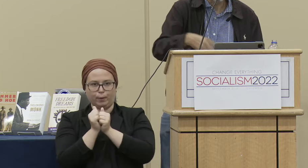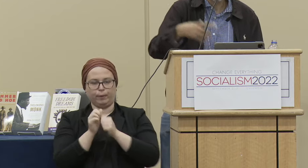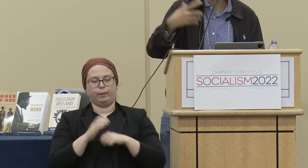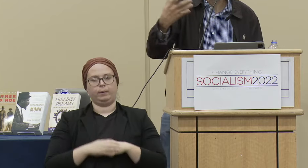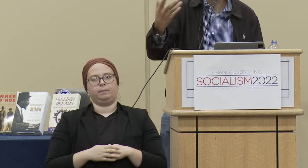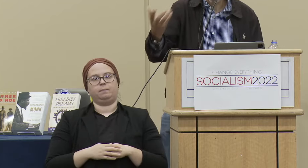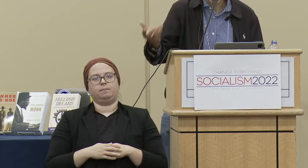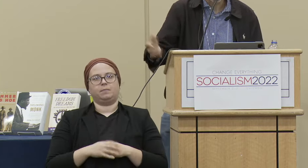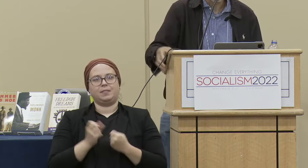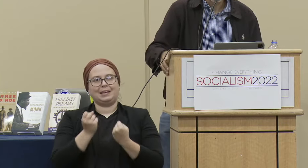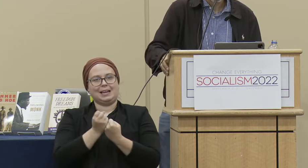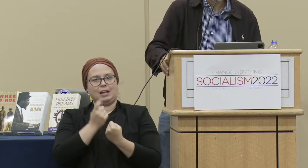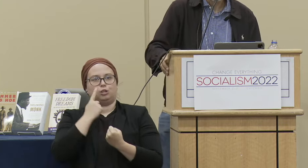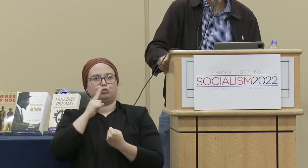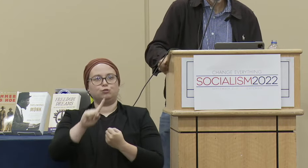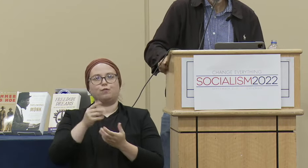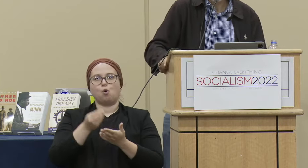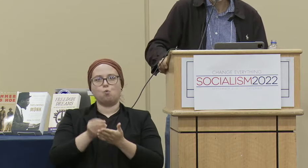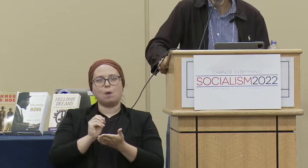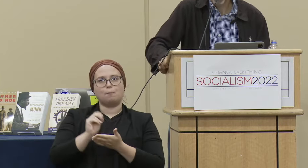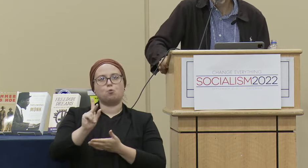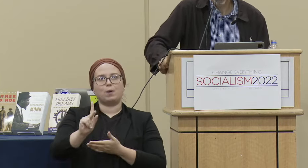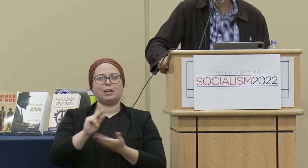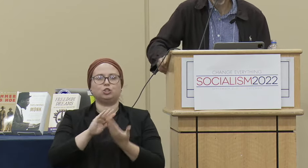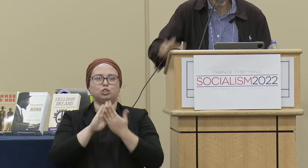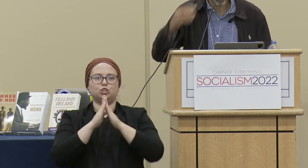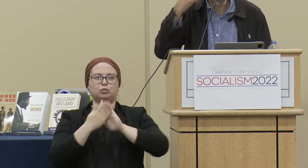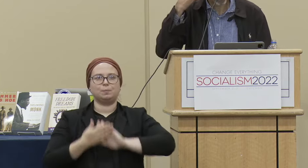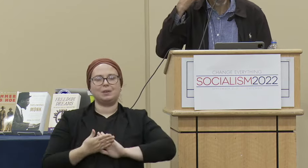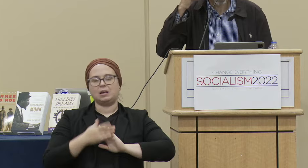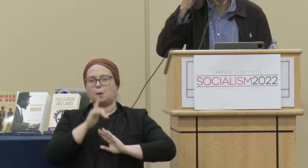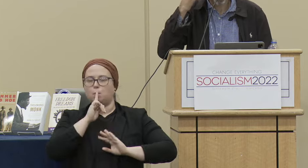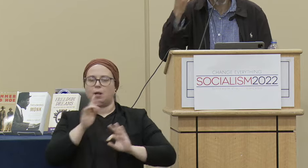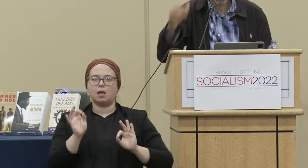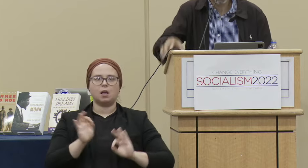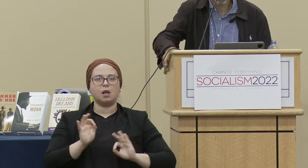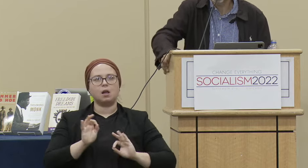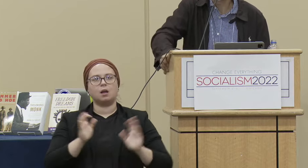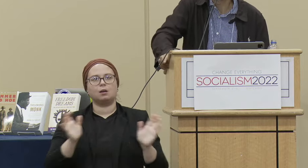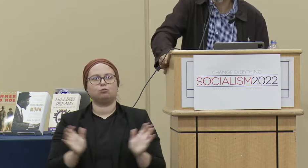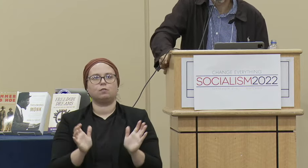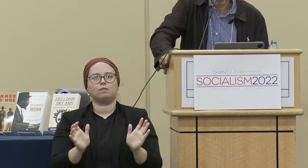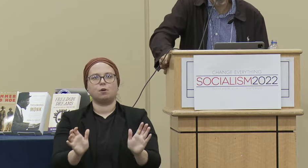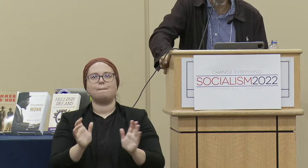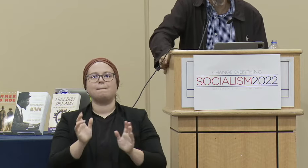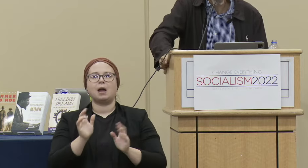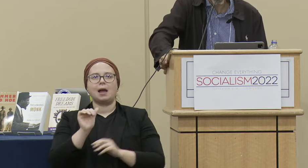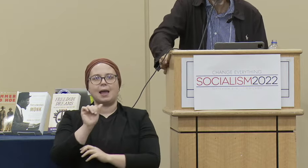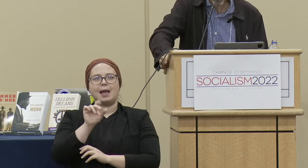field, so we can compete together . The case for reparations has become increasingly parochial, driven